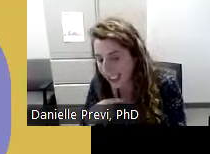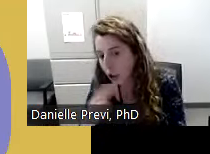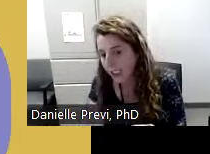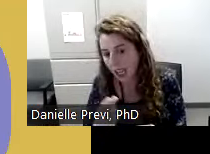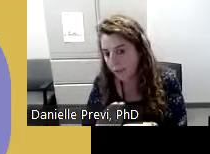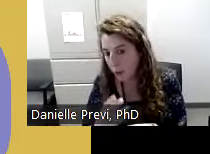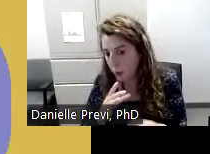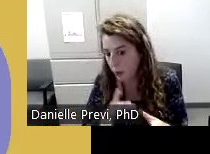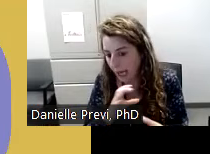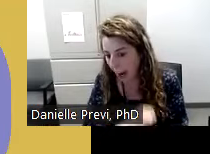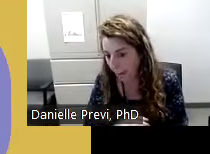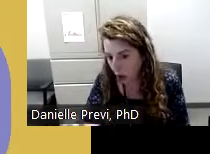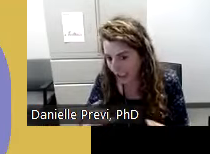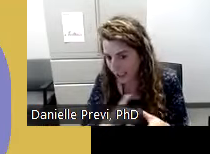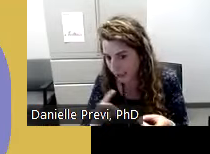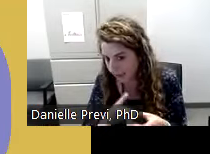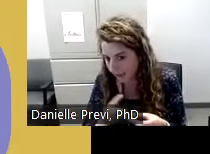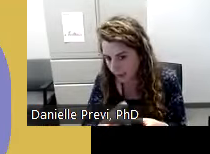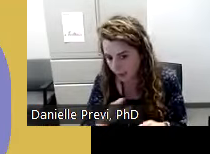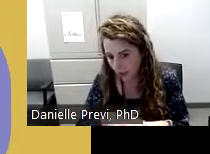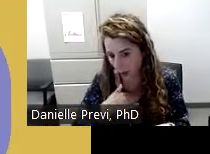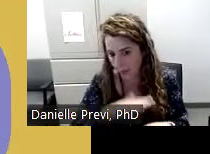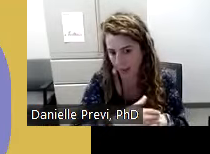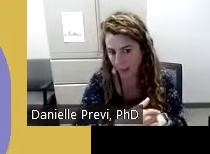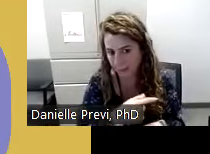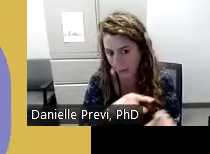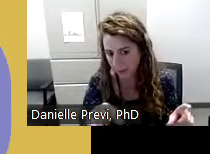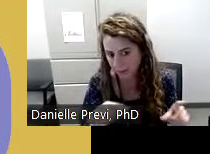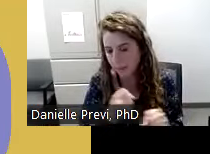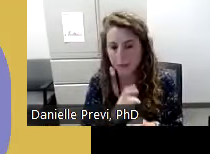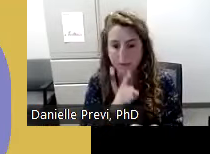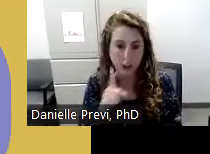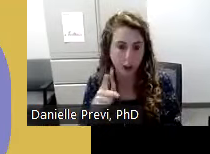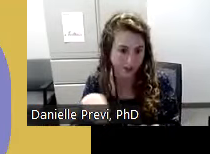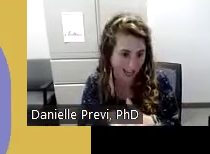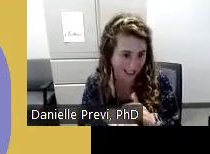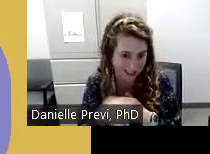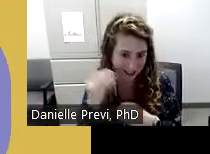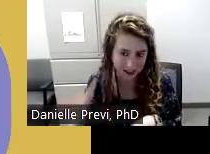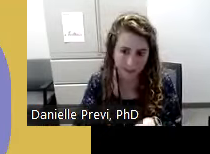because it blocks that information. Making sure that you find a place that is very